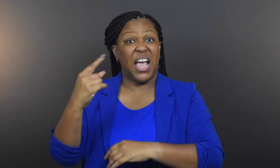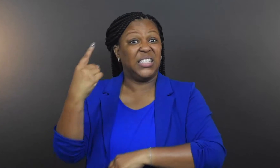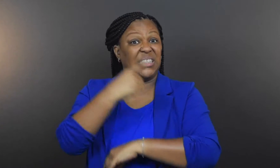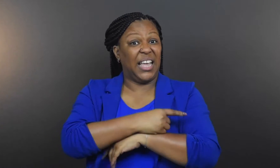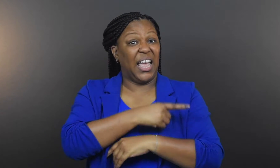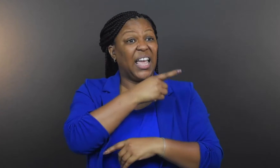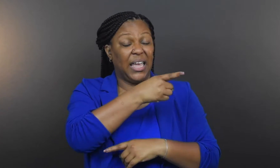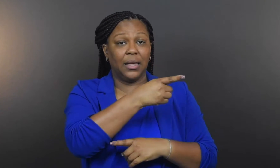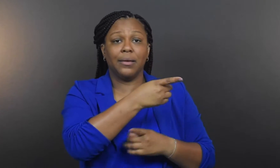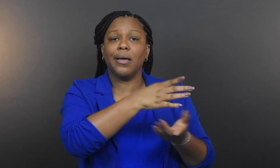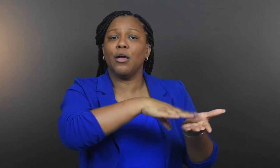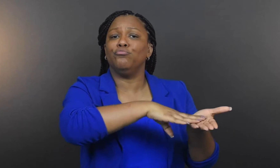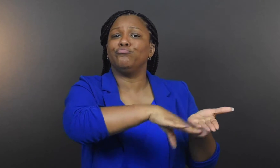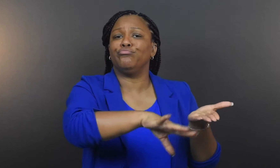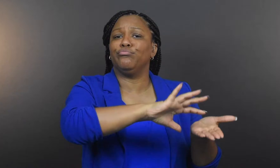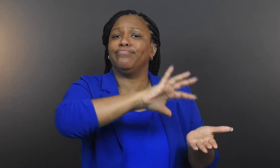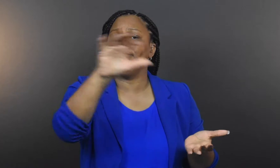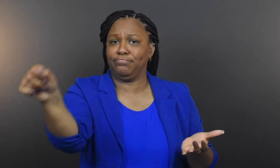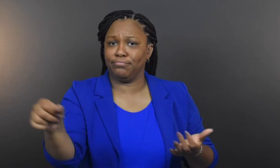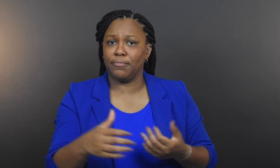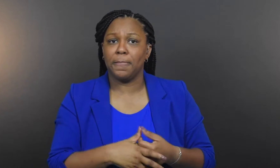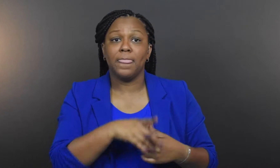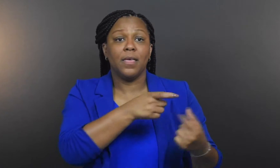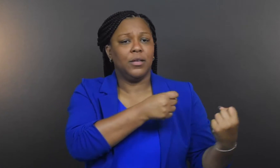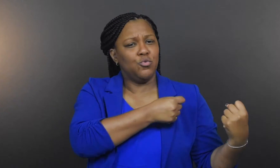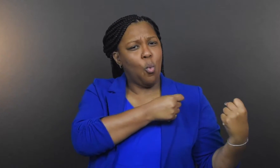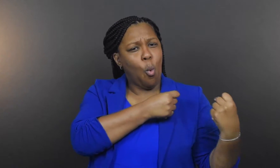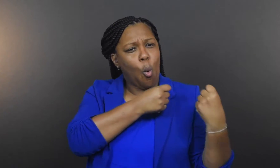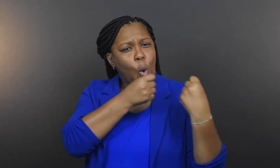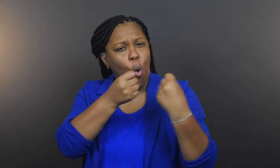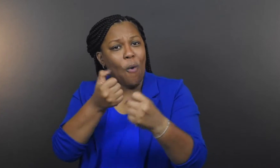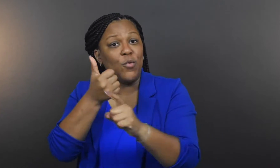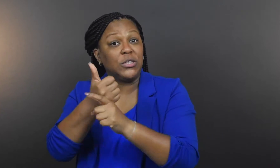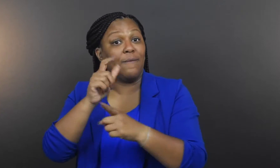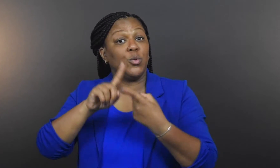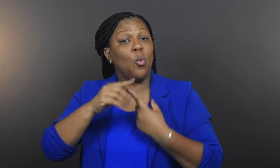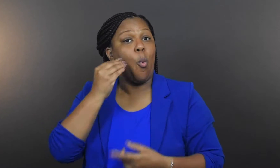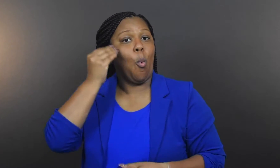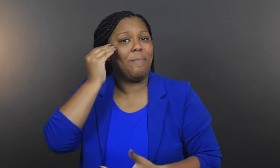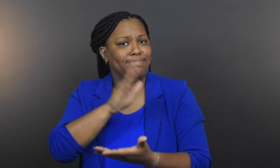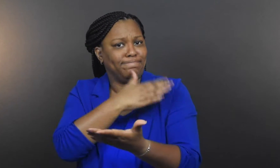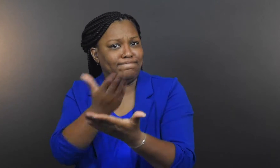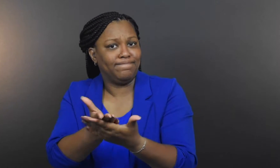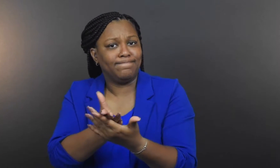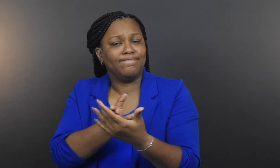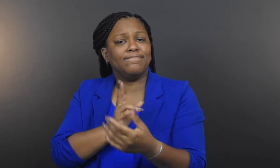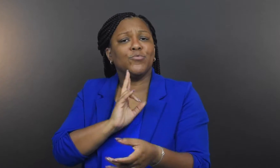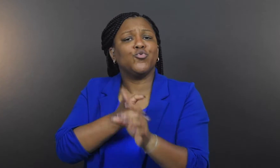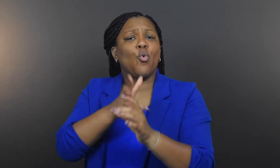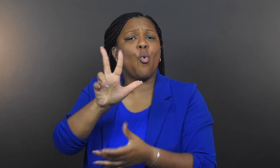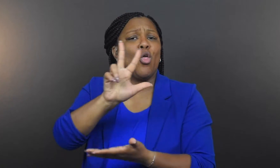The day she was discharged, she drove herself home and joined a 3-hour call with CDC and